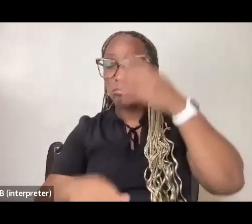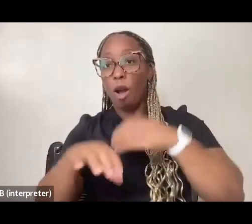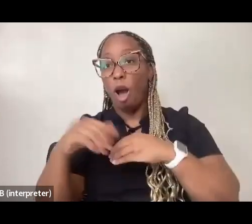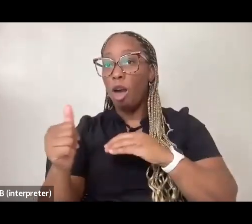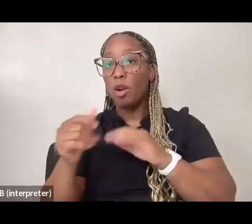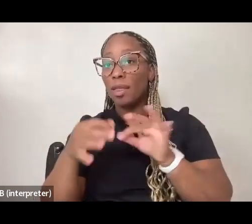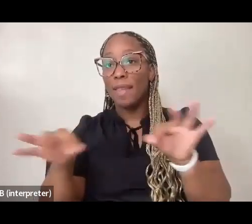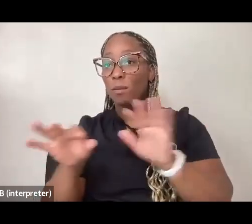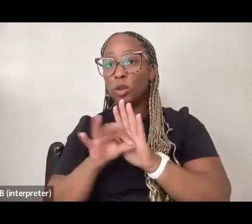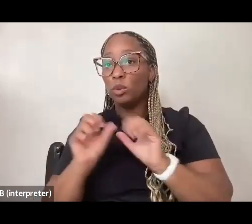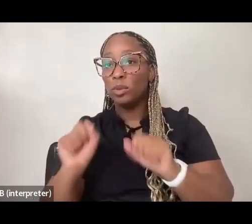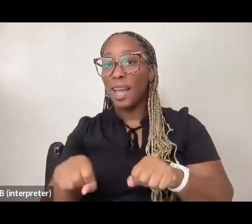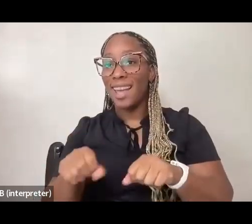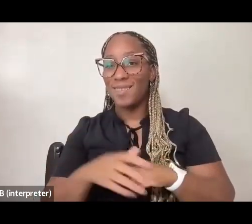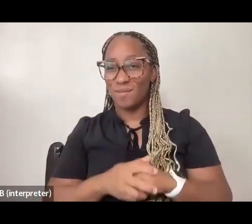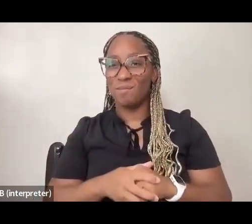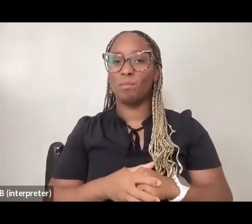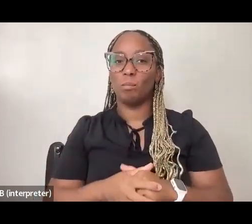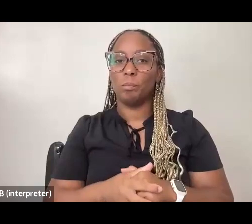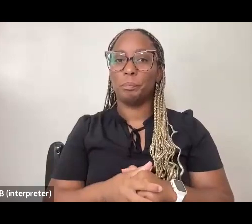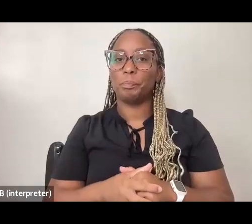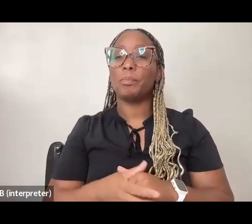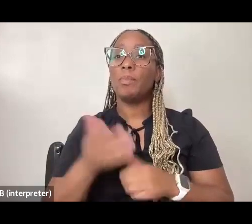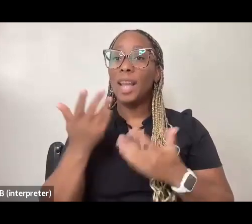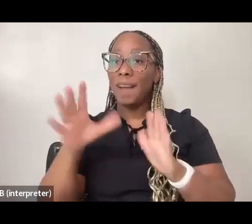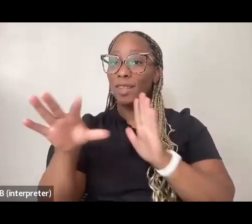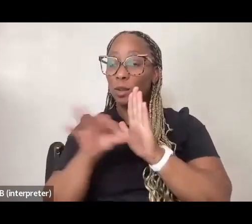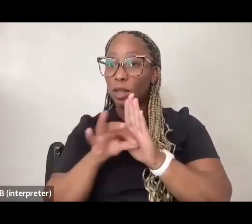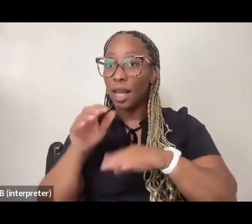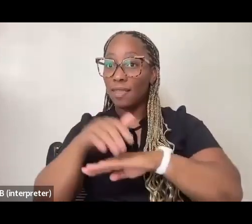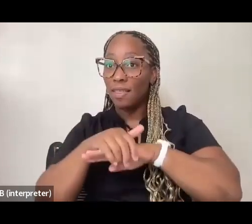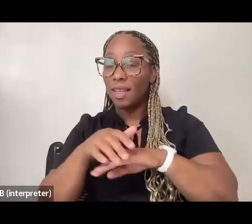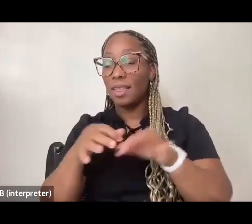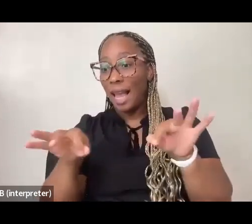If in other languages being spoken. One to select the language and click save, your captions will